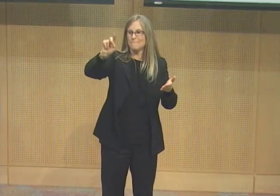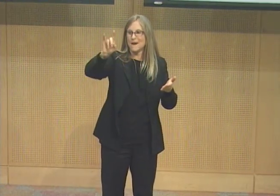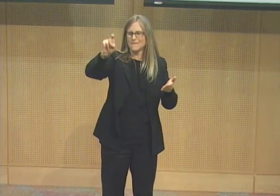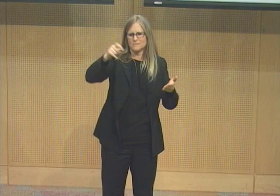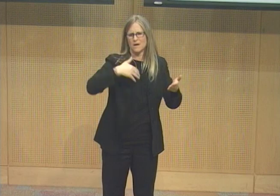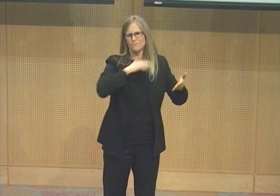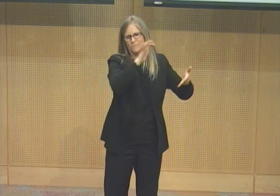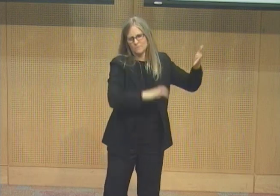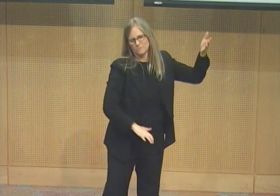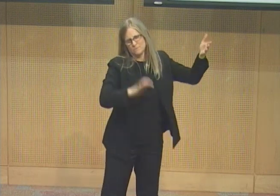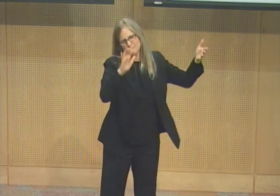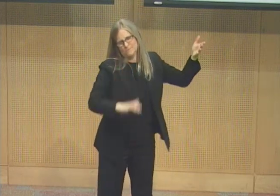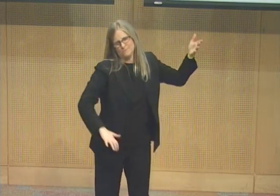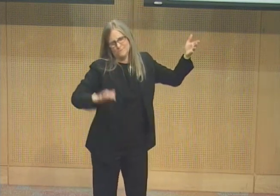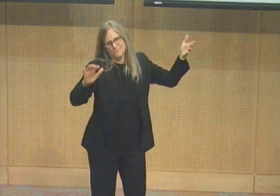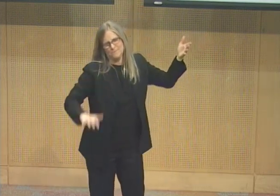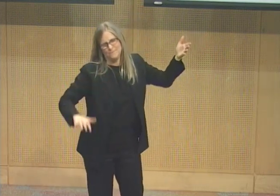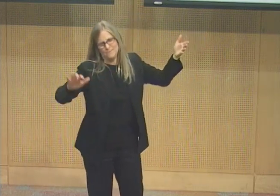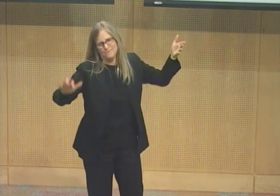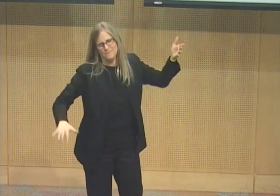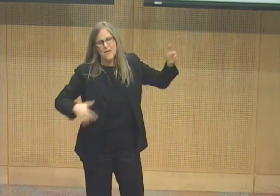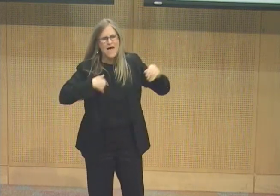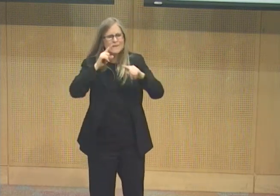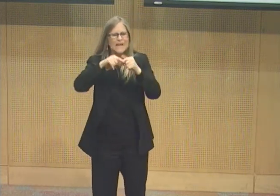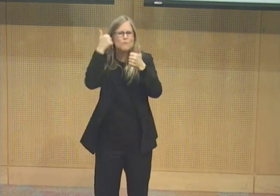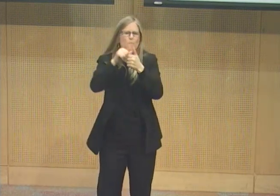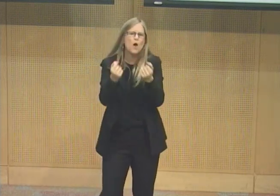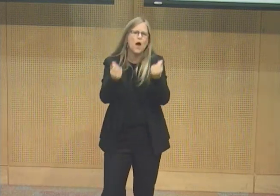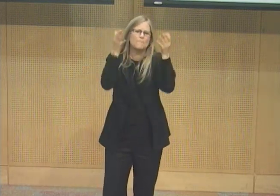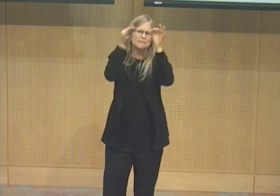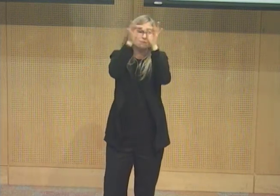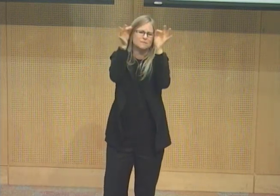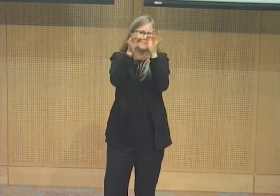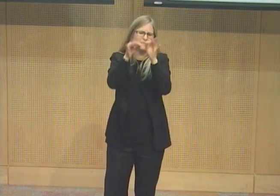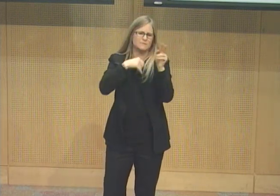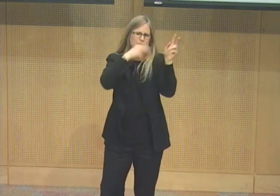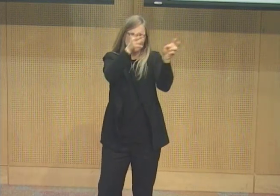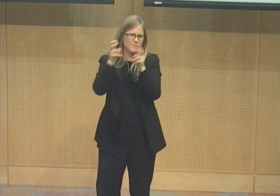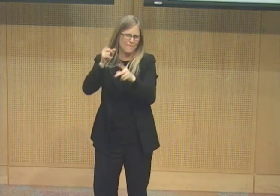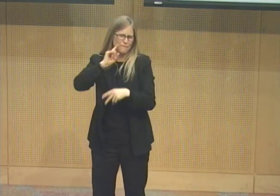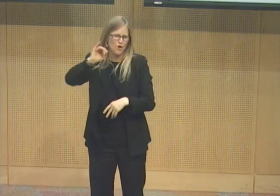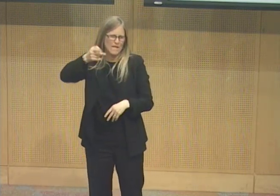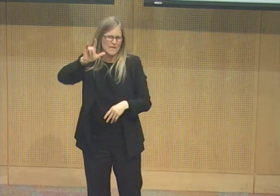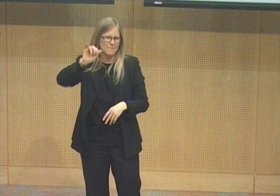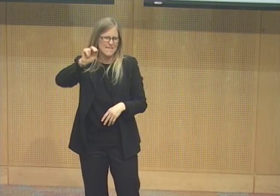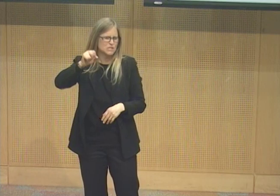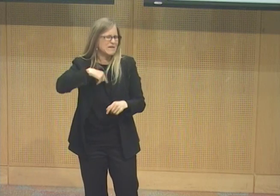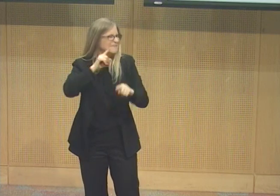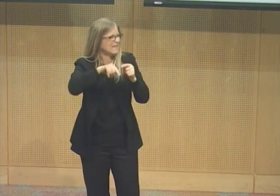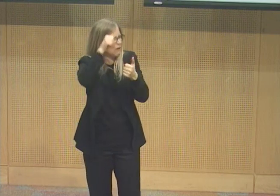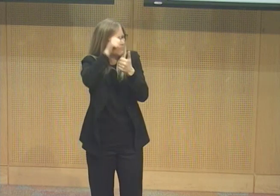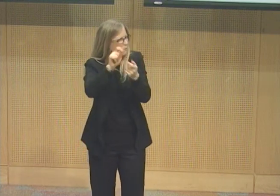This is just a few examples. I have pages and pages of implications